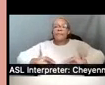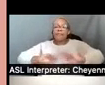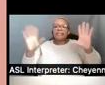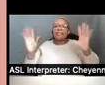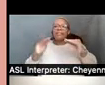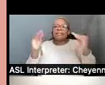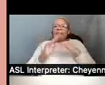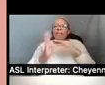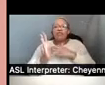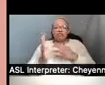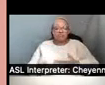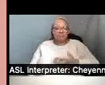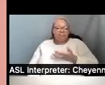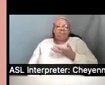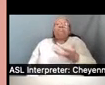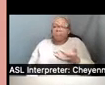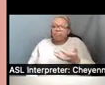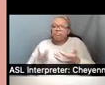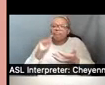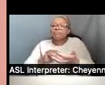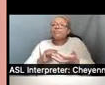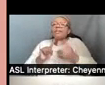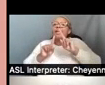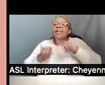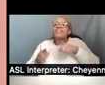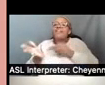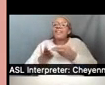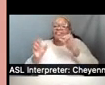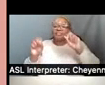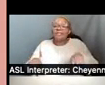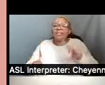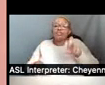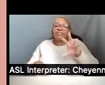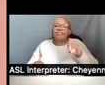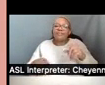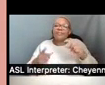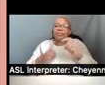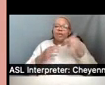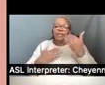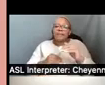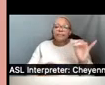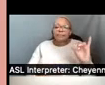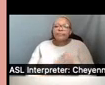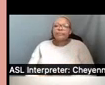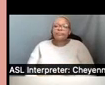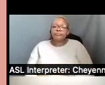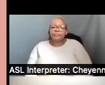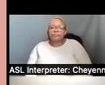We hope that you can answer as honestly as you can. The next slide.